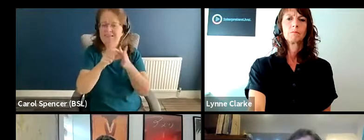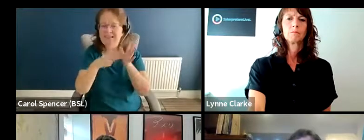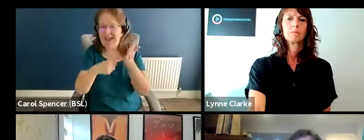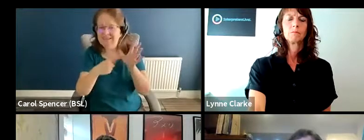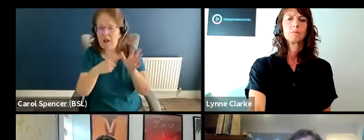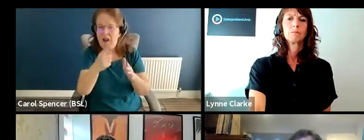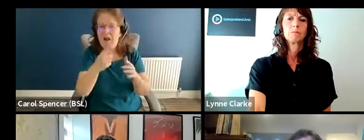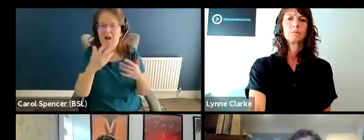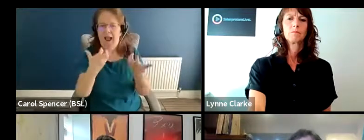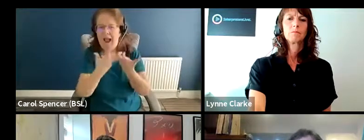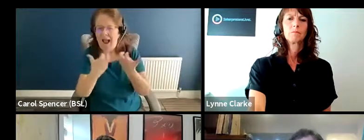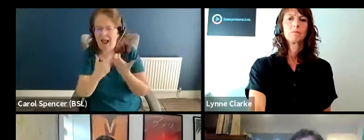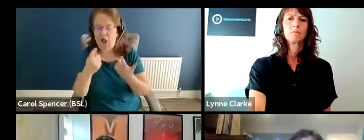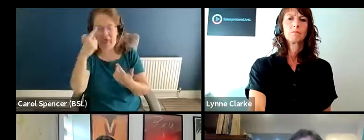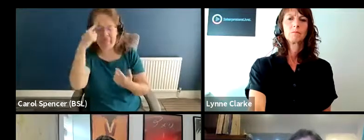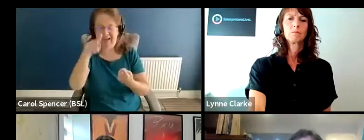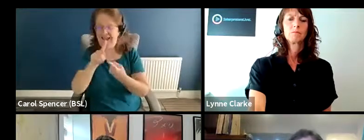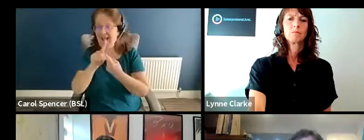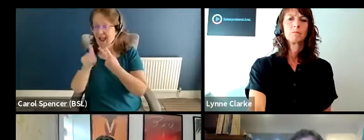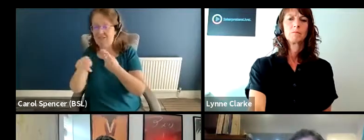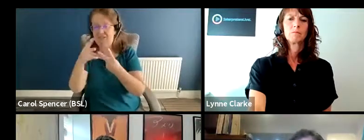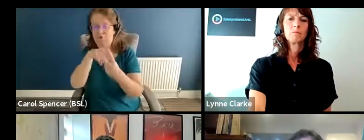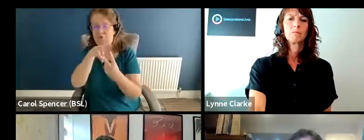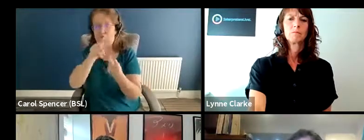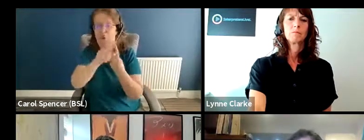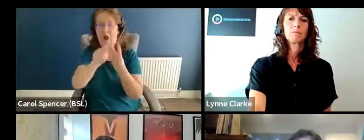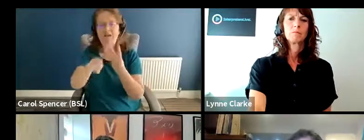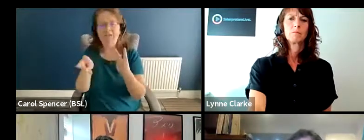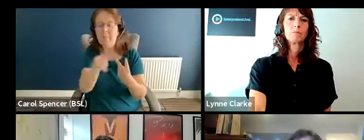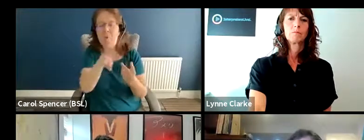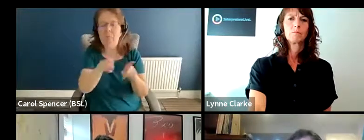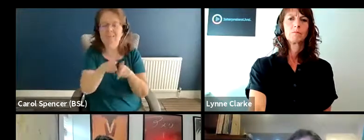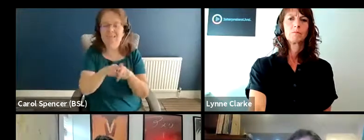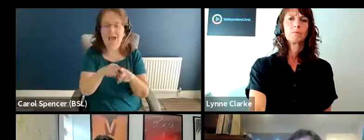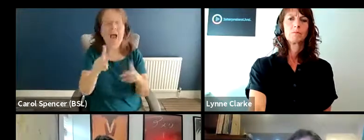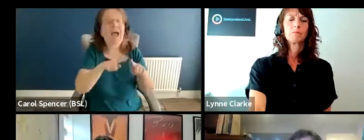And I think the answer for those two is basically the same. There are different ways to present the